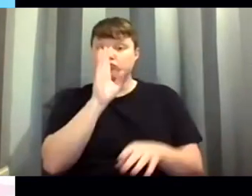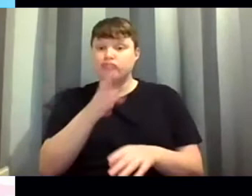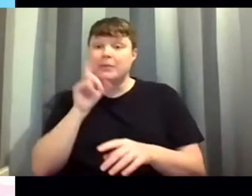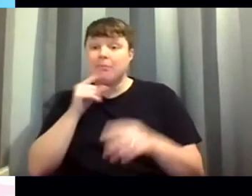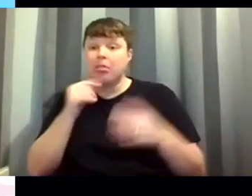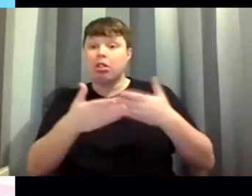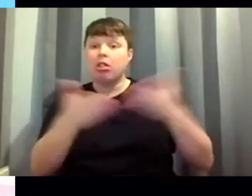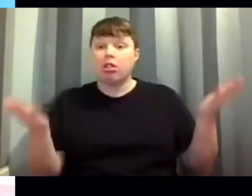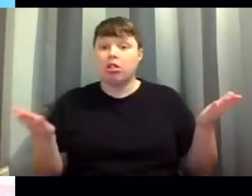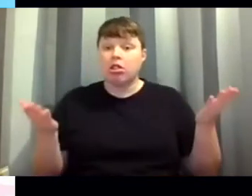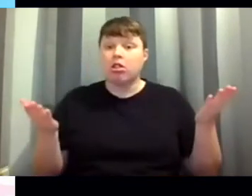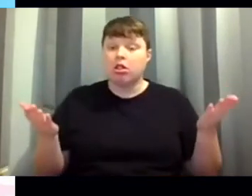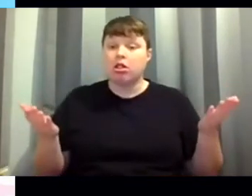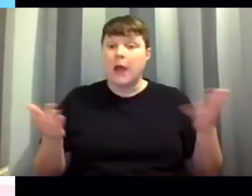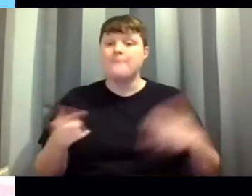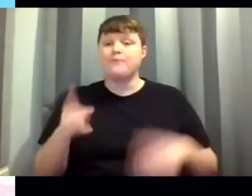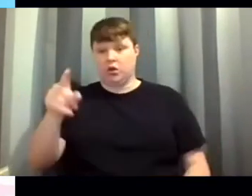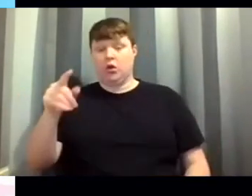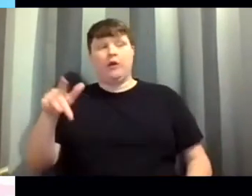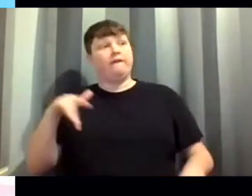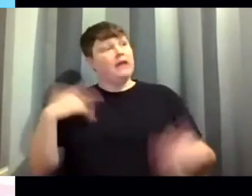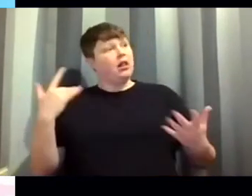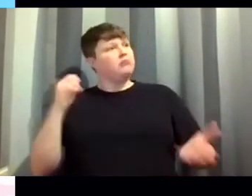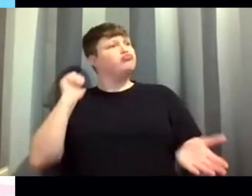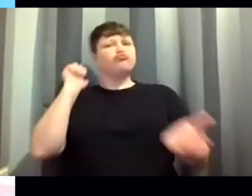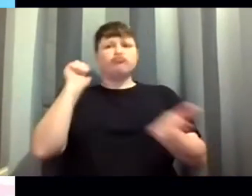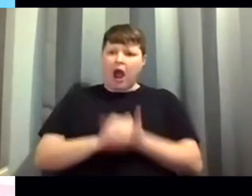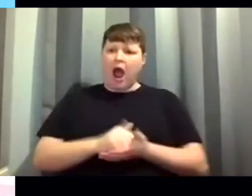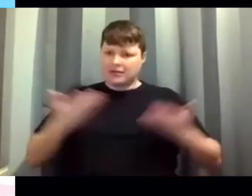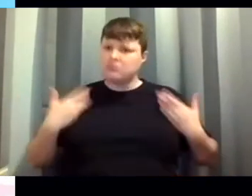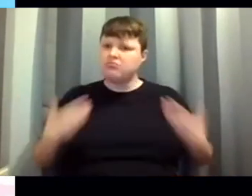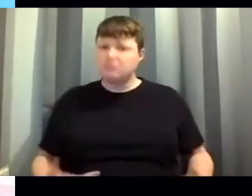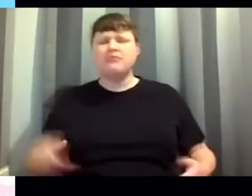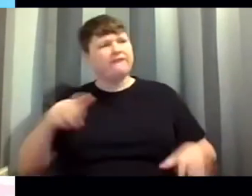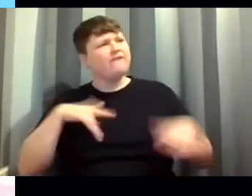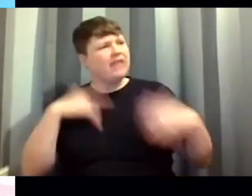just doing something that feels really right for you. It makes you really good about who you